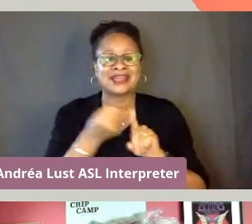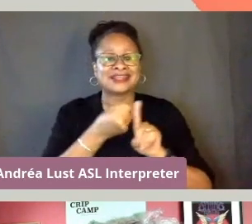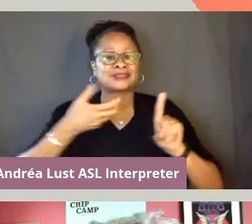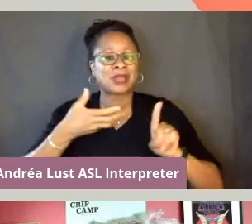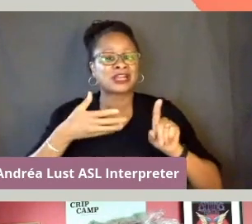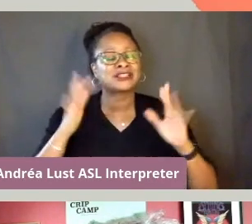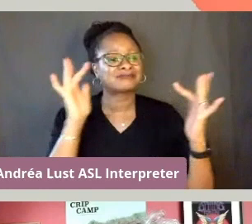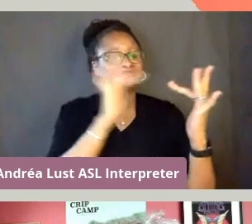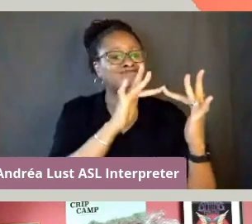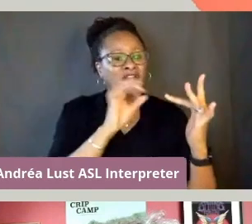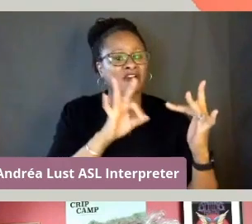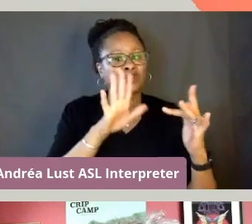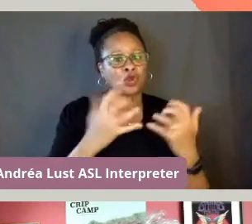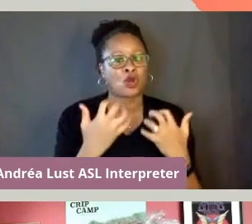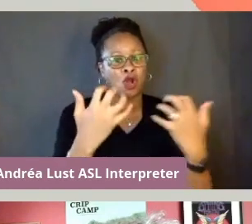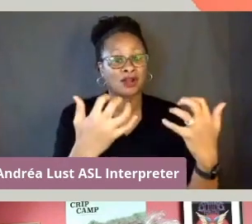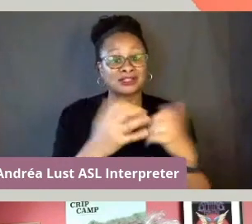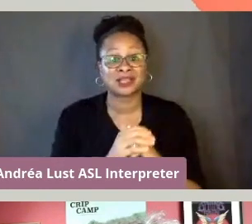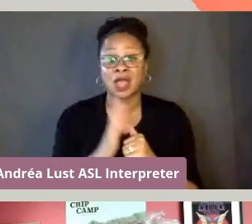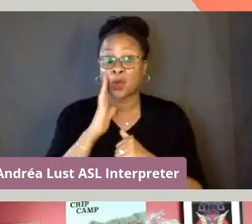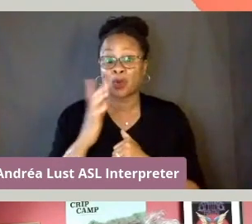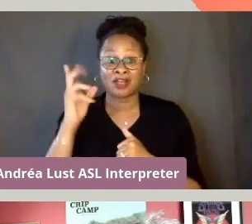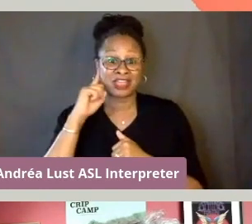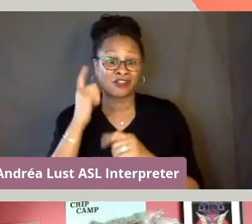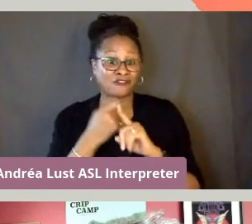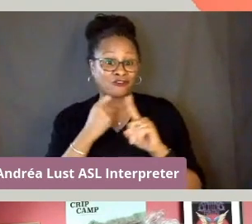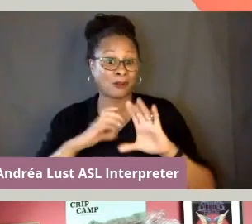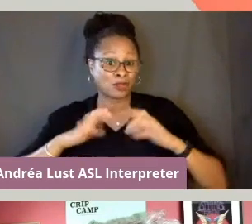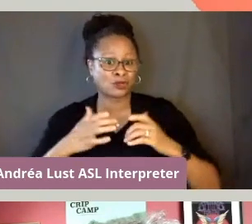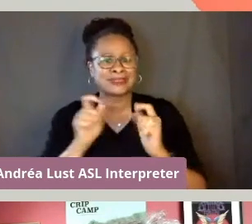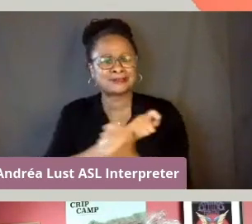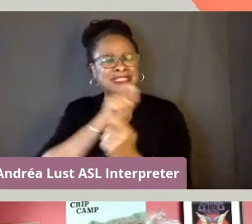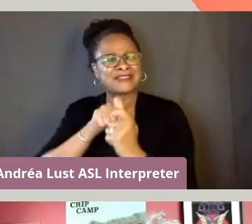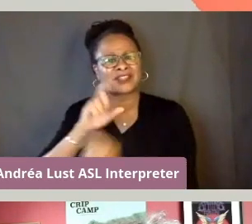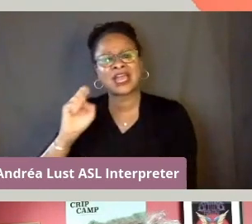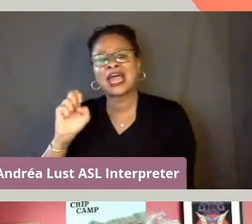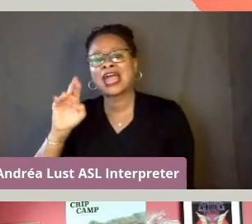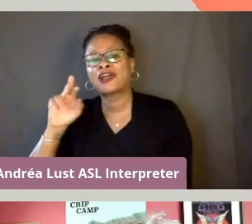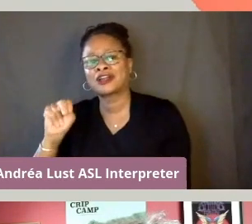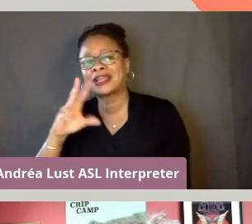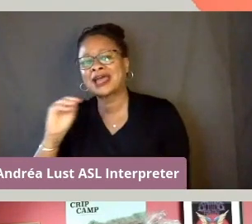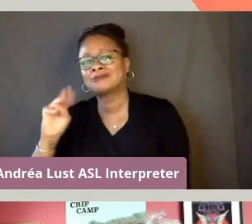And we're really going to hear from the group, but particularly Erin and Michele of thinking about all